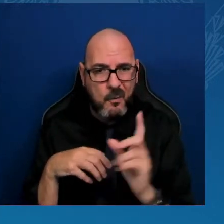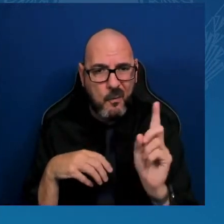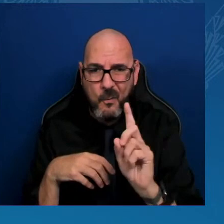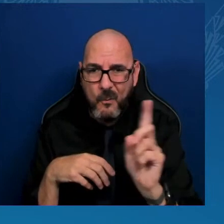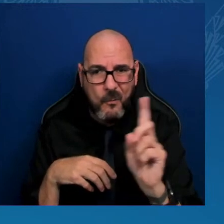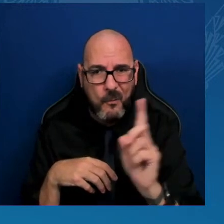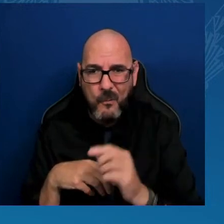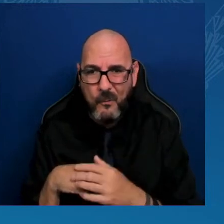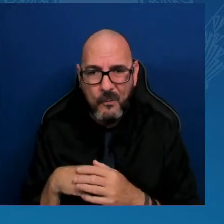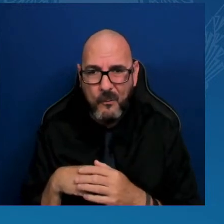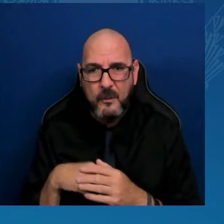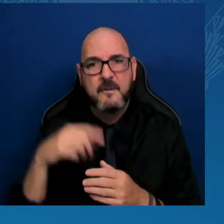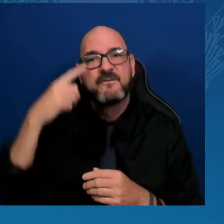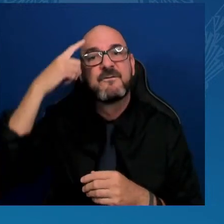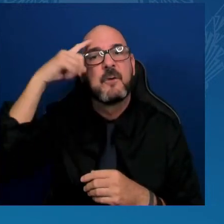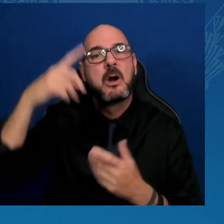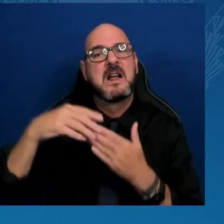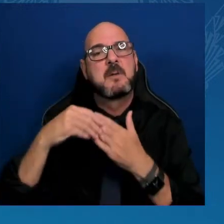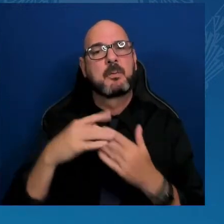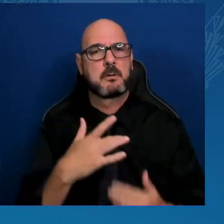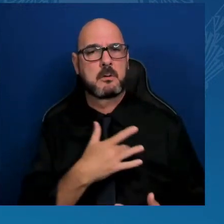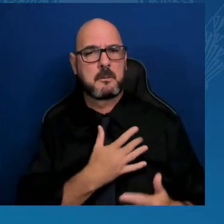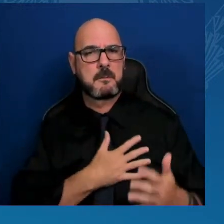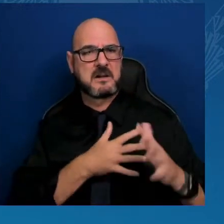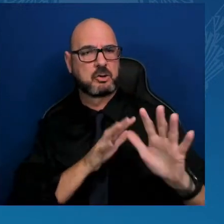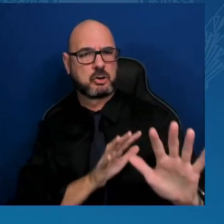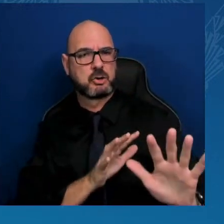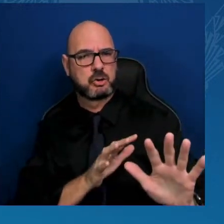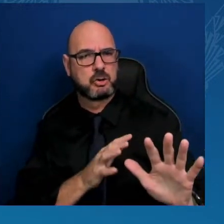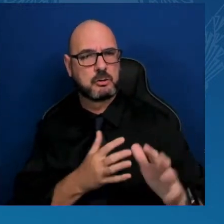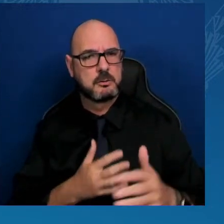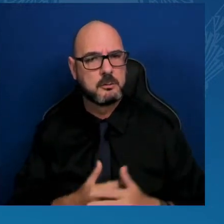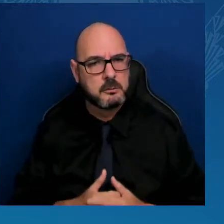to be concerned about the suffering of others.